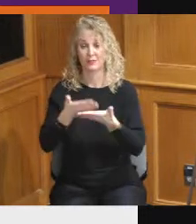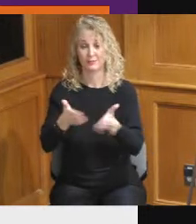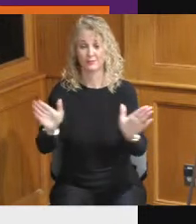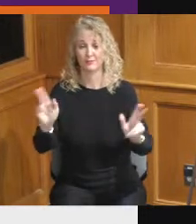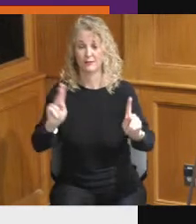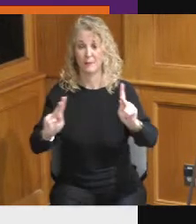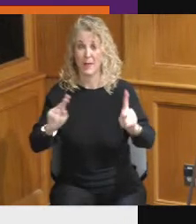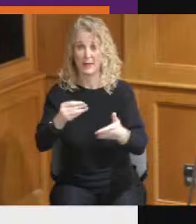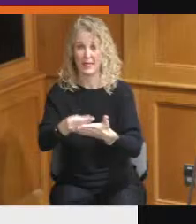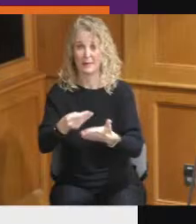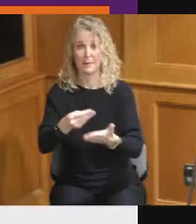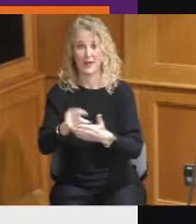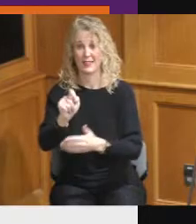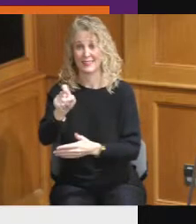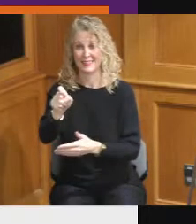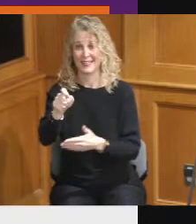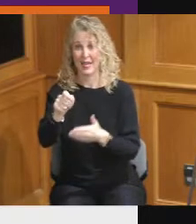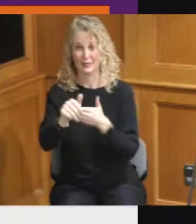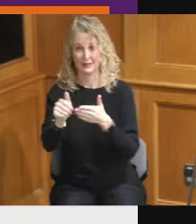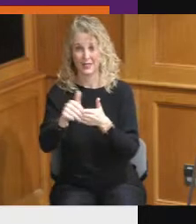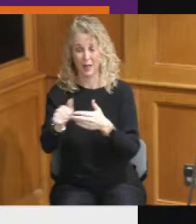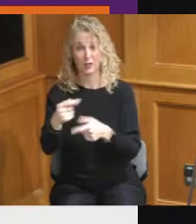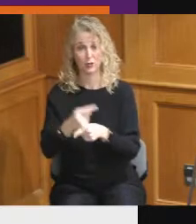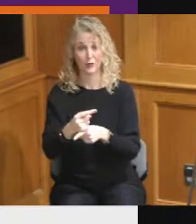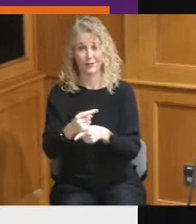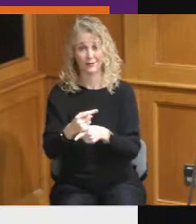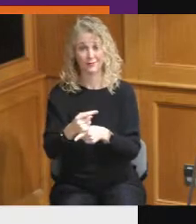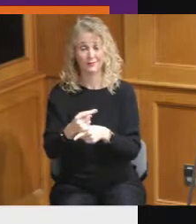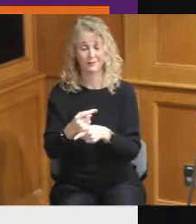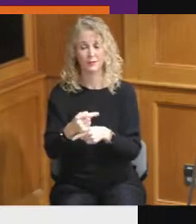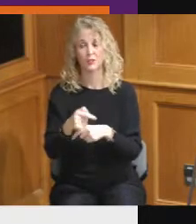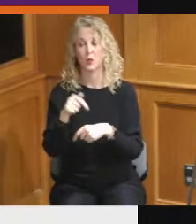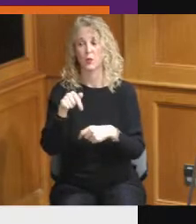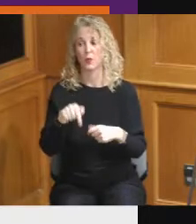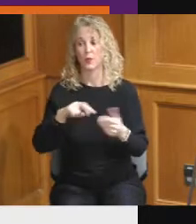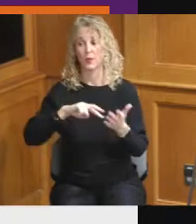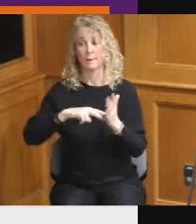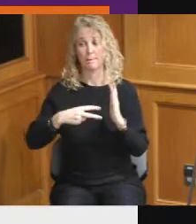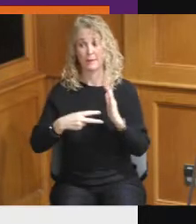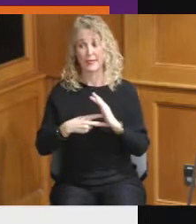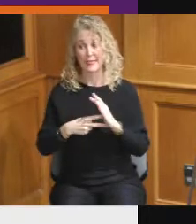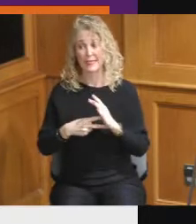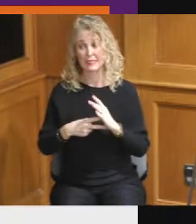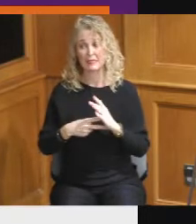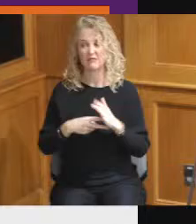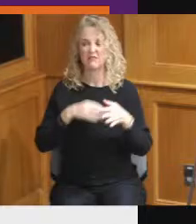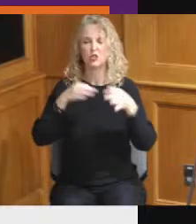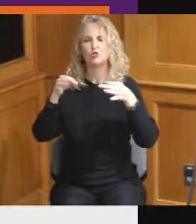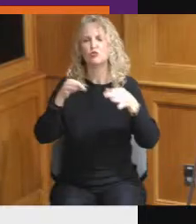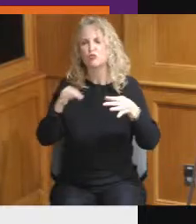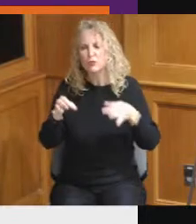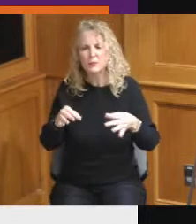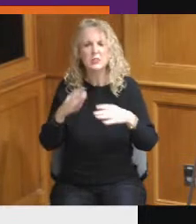are doing and how we operate and this is a sort of description and a summary of the way we have